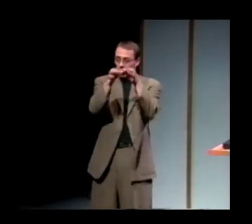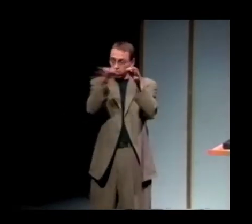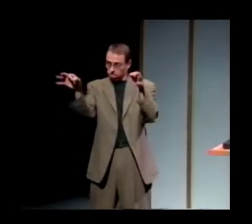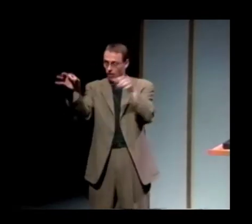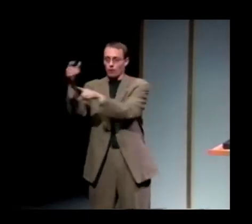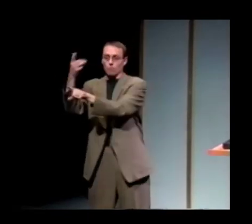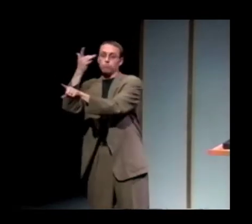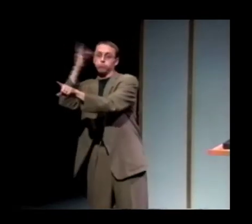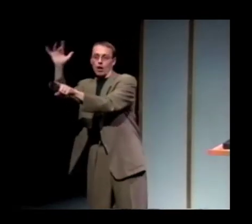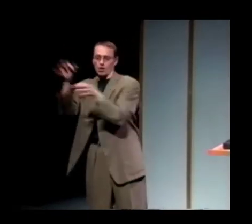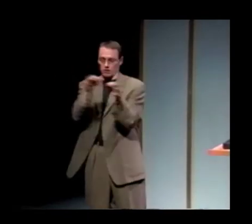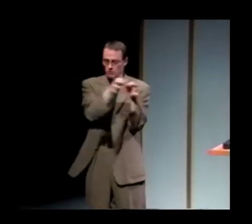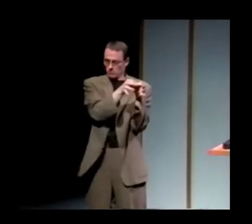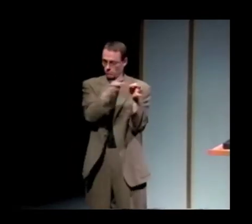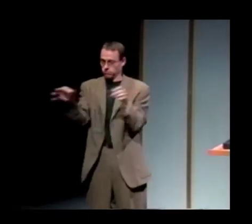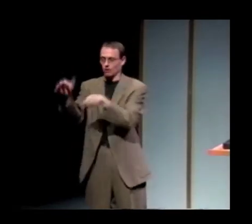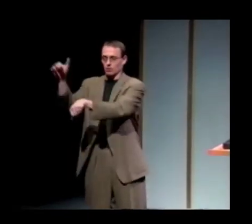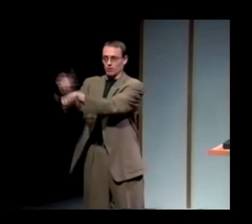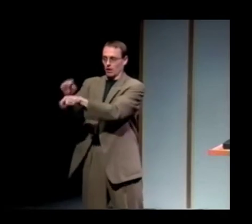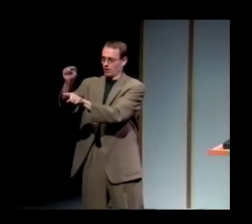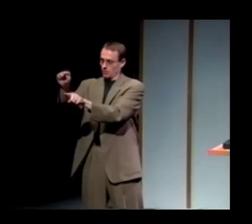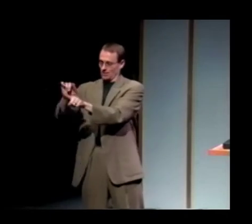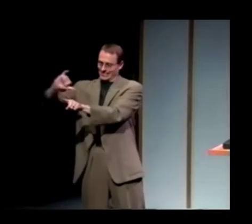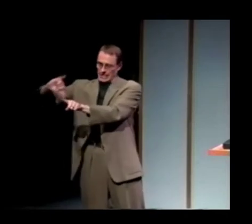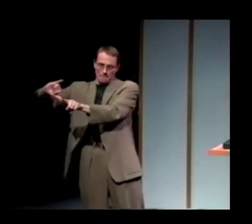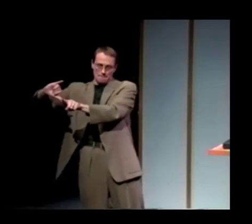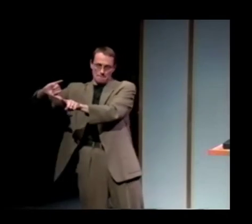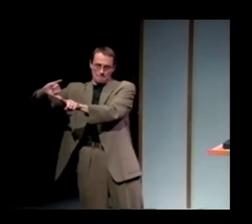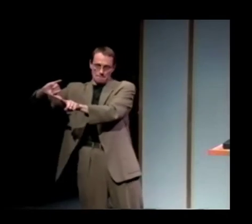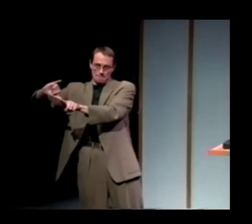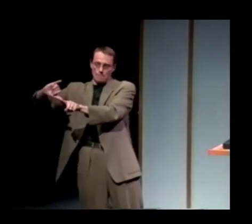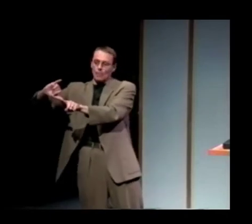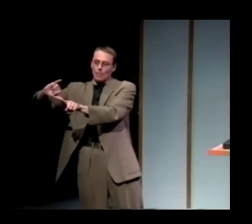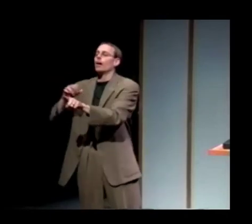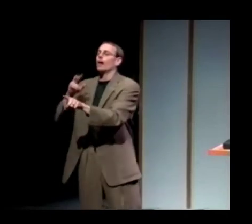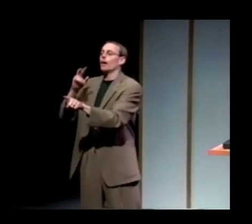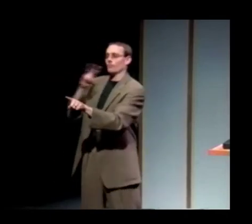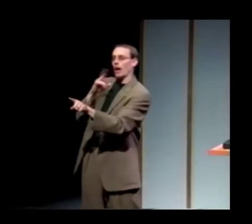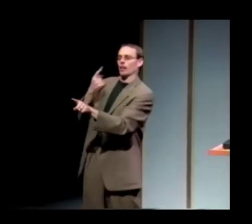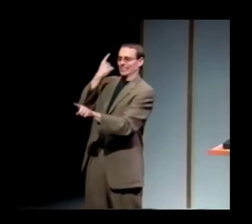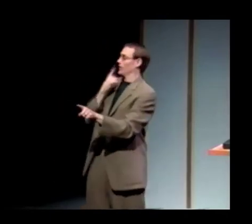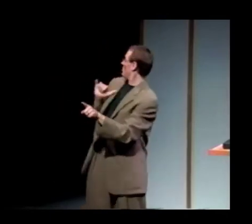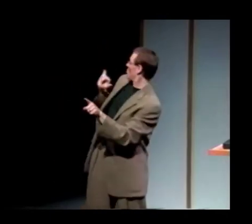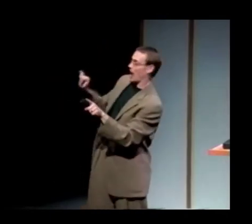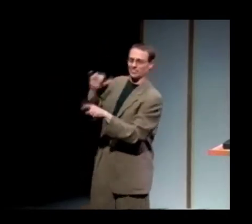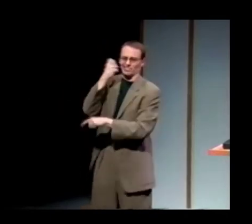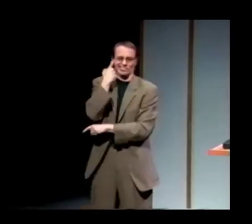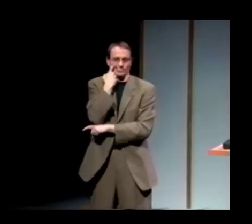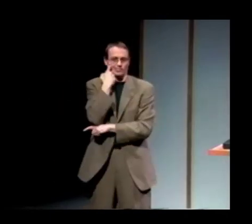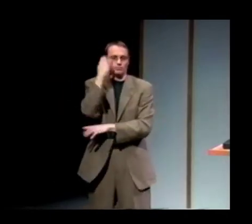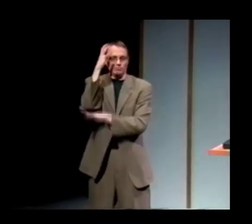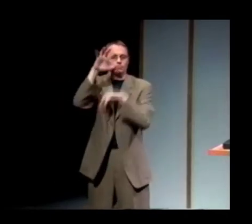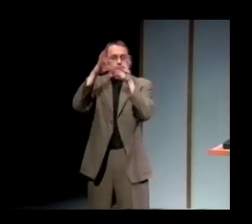LIKE YOU JUST HAD WITH "TYGER TYGER." "BRIGHT," "FOREST IN THE MIDDLE OF THE NIGHT." ON THE LAST LINE AND THE FIRST LINE,